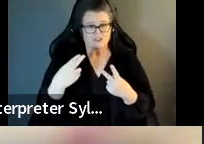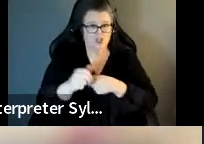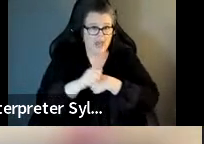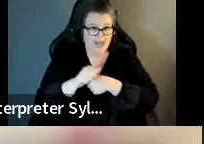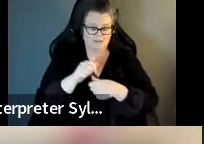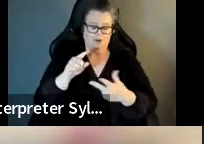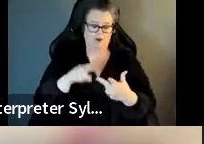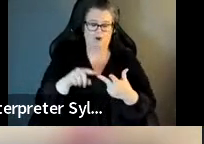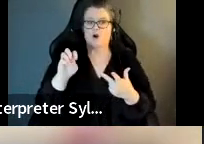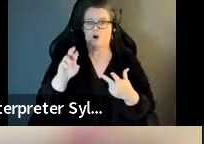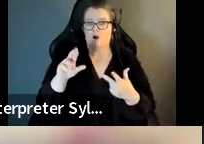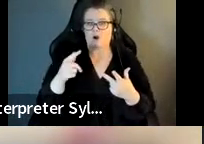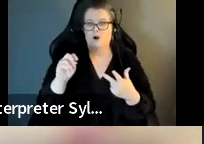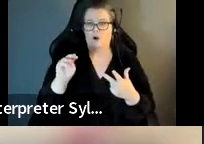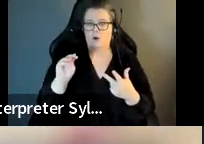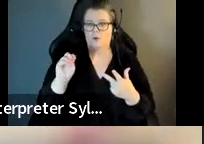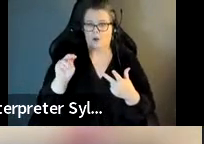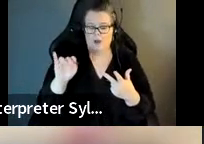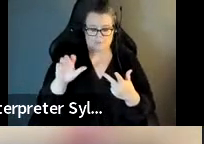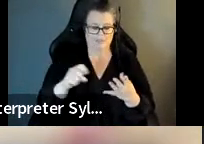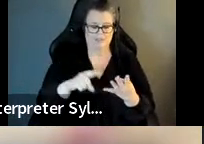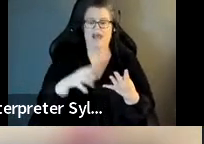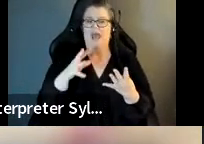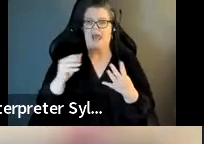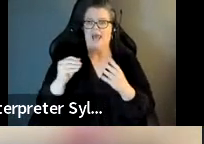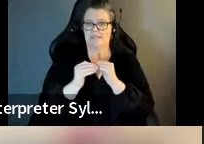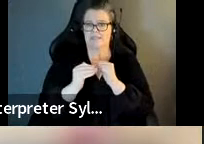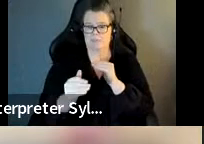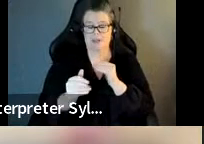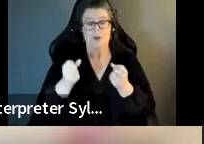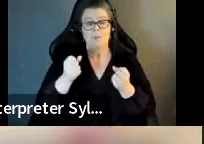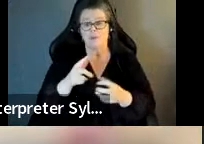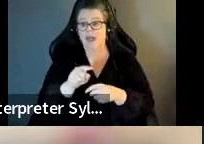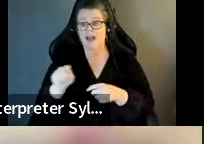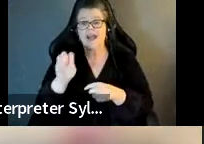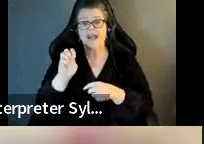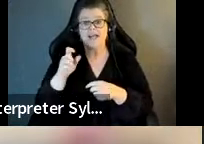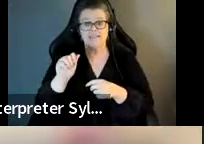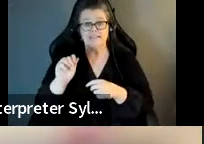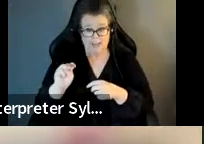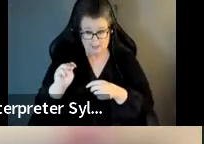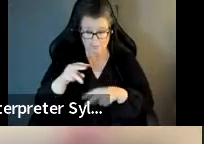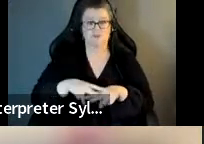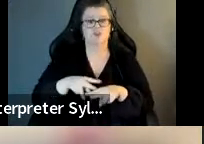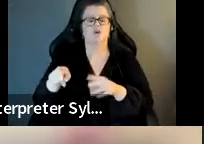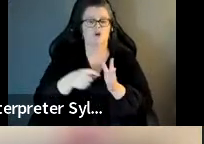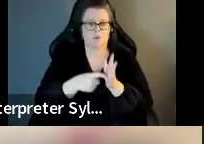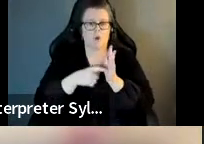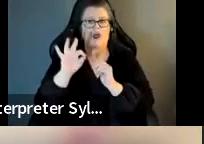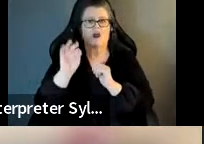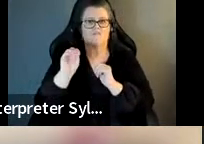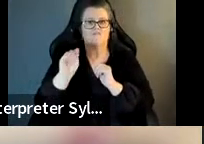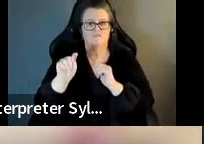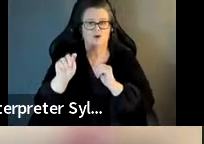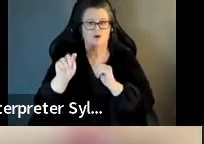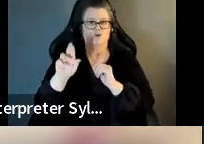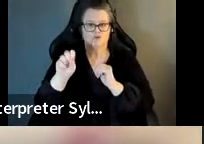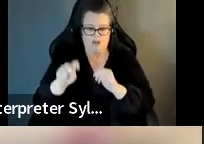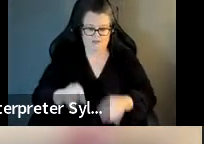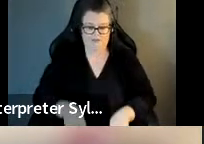Many exam chairs include a foot rest for the patient while the chair is raised. Lowering the transfer height necessitates reducing the distance from the seat to the